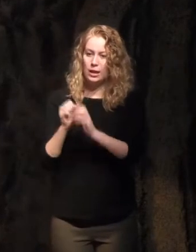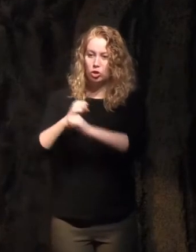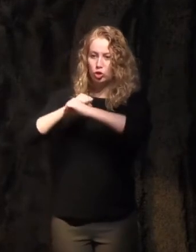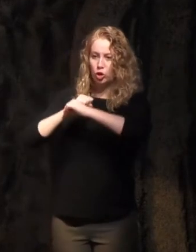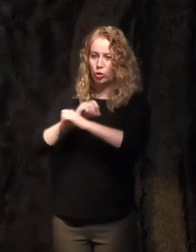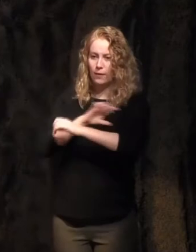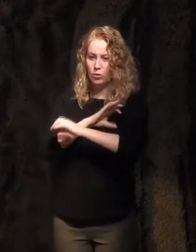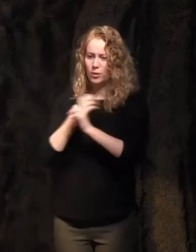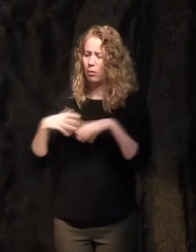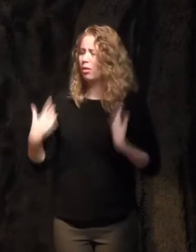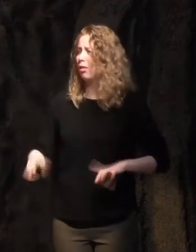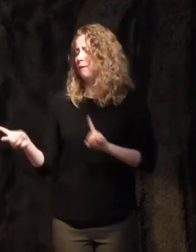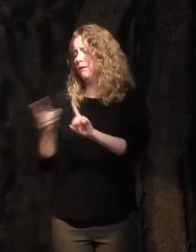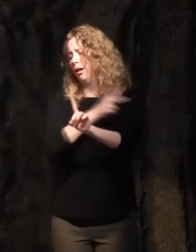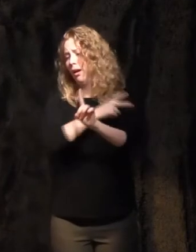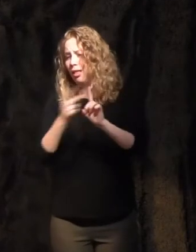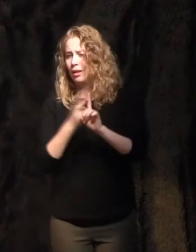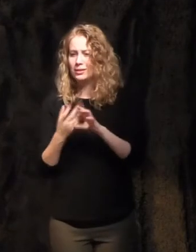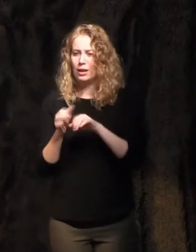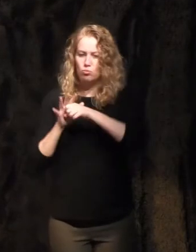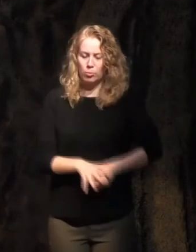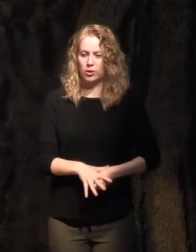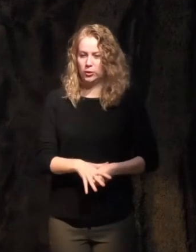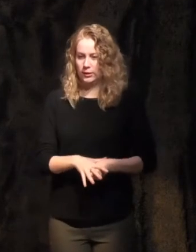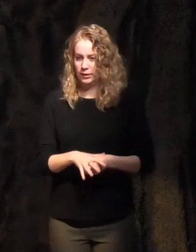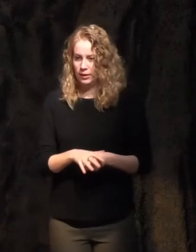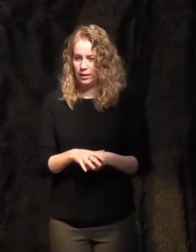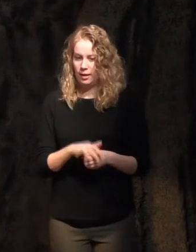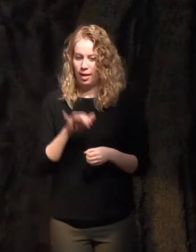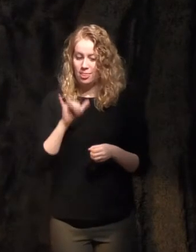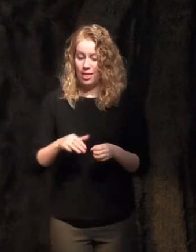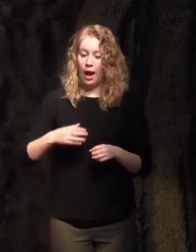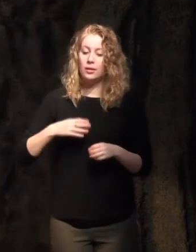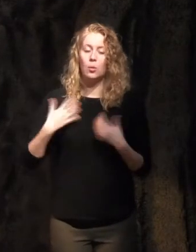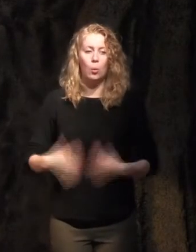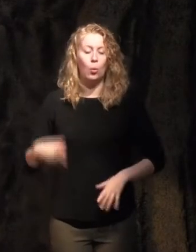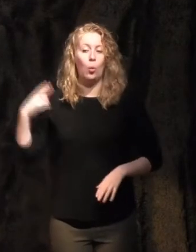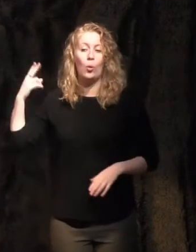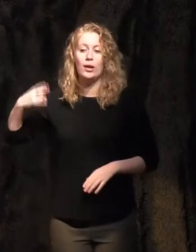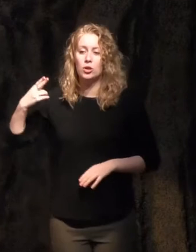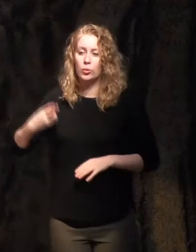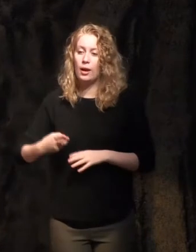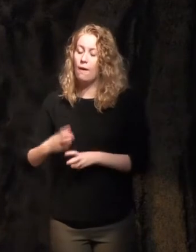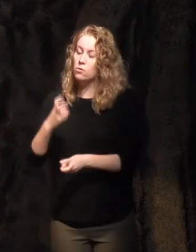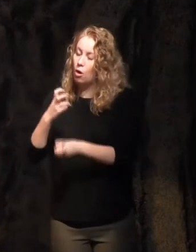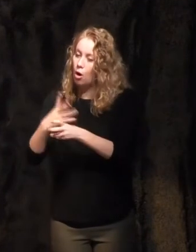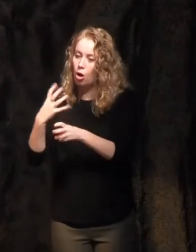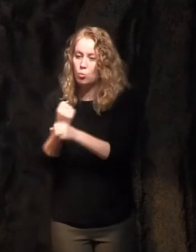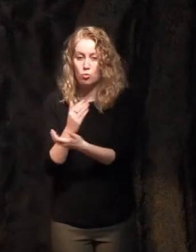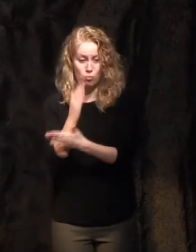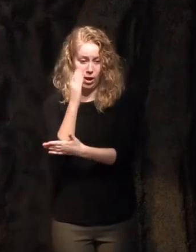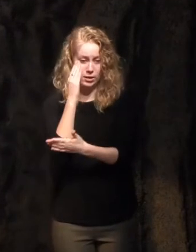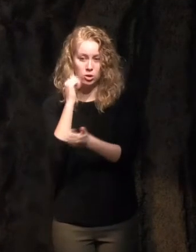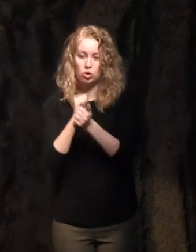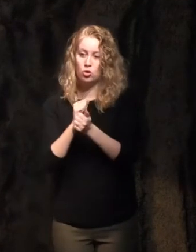with brutal violence and repression. It is the noble history of hard one, the hard one right to collective bargaining in this country,